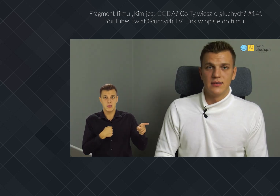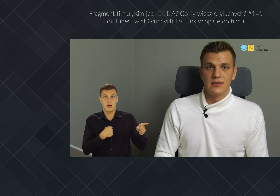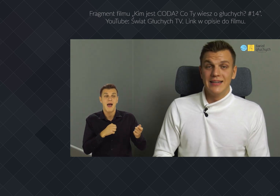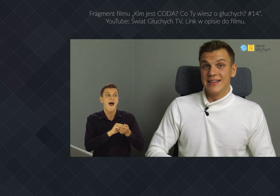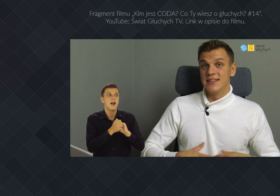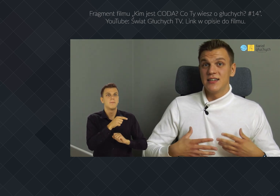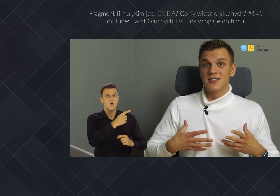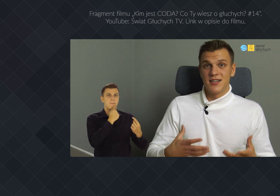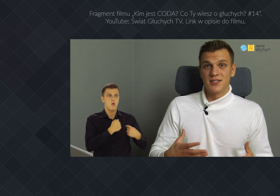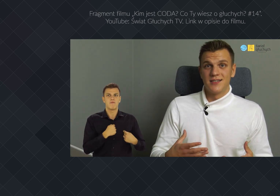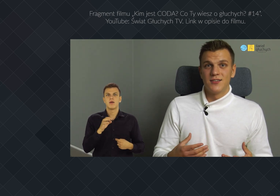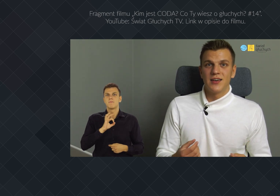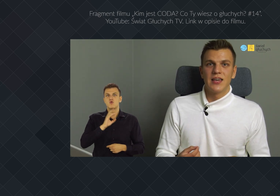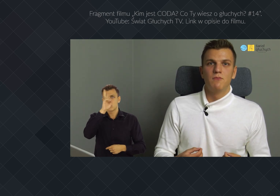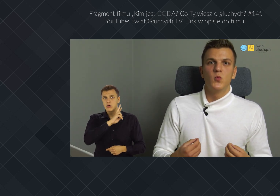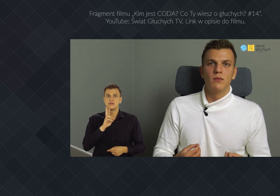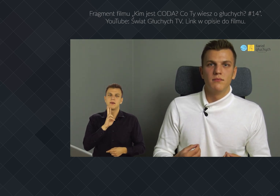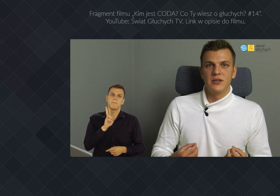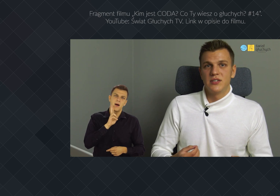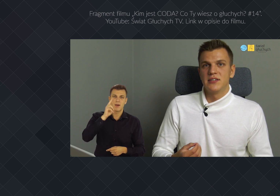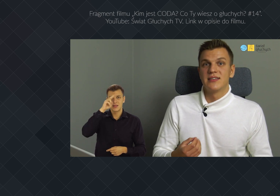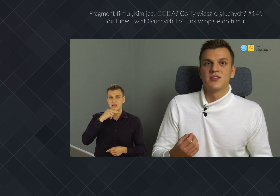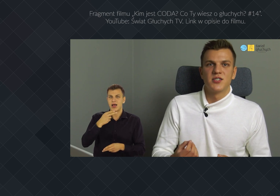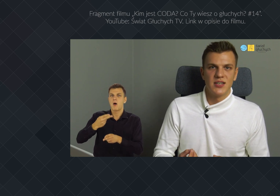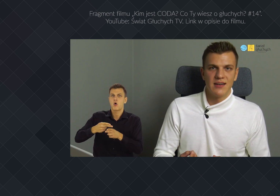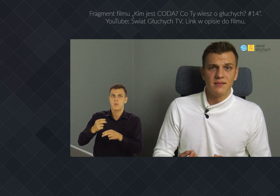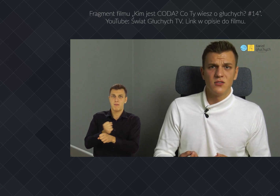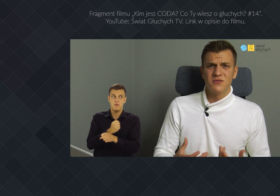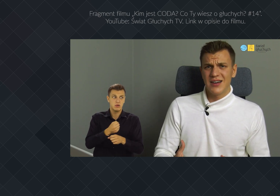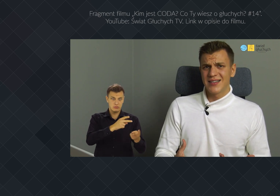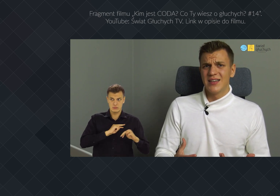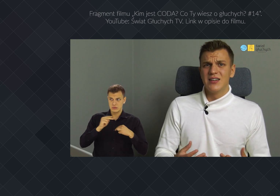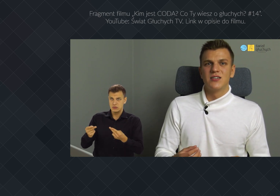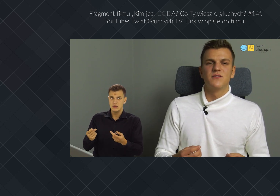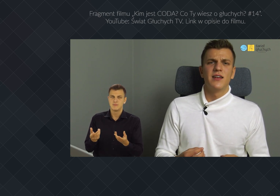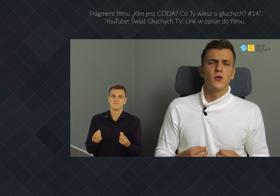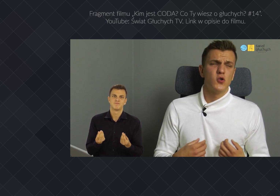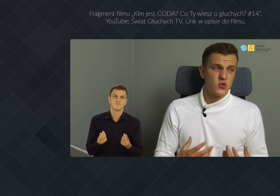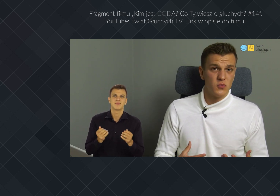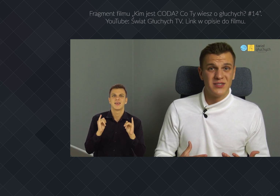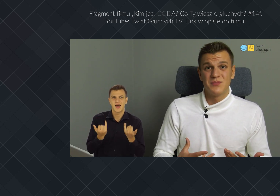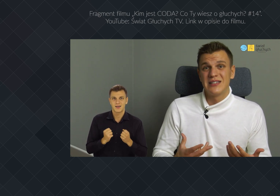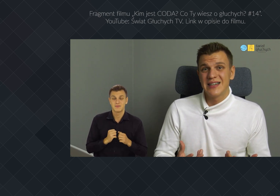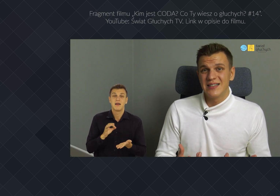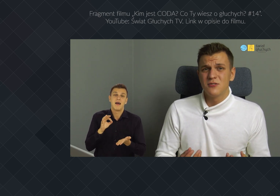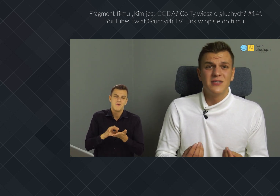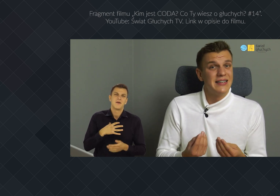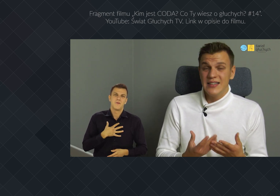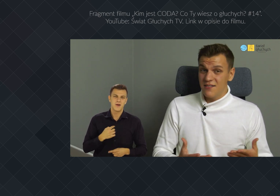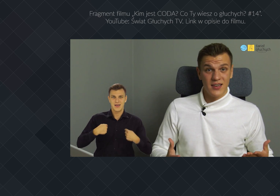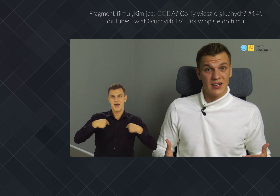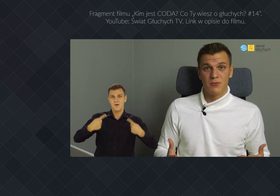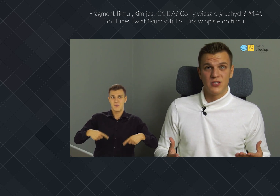So, congratulations to Jakub for having sensible parents.